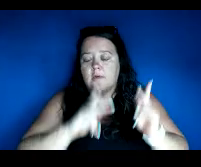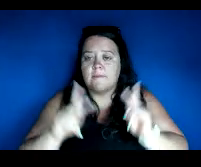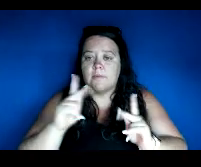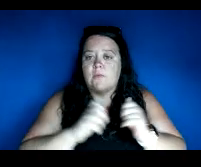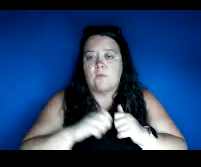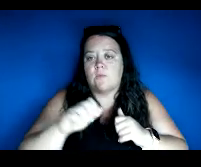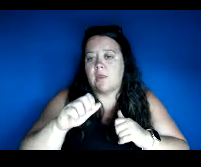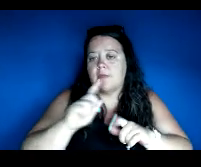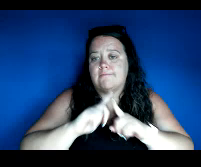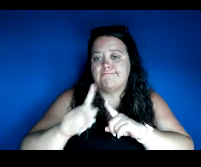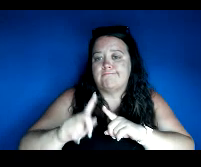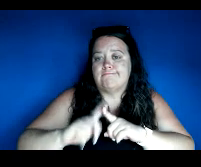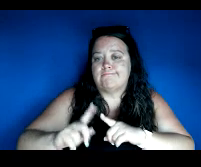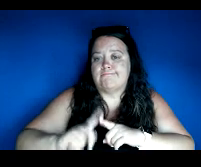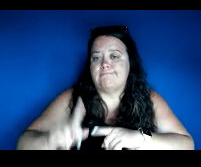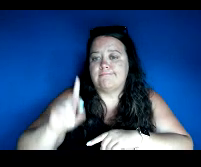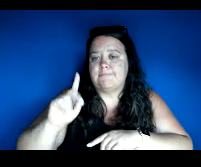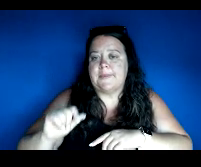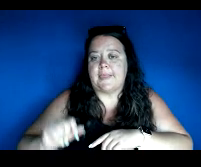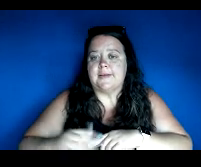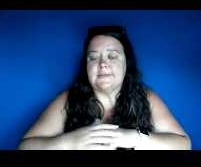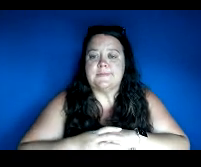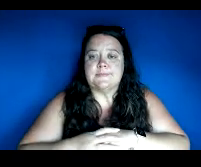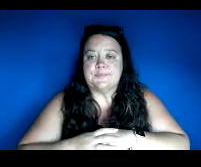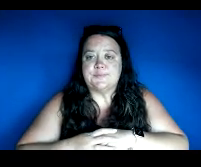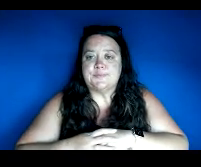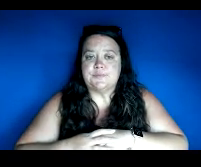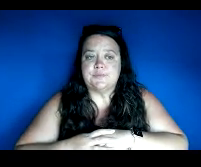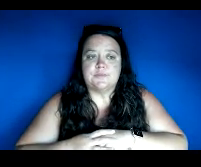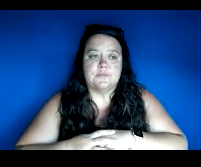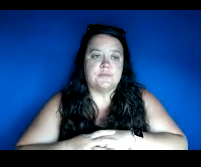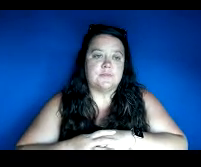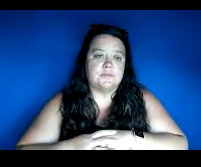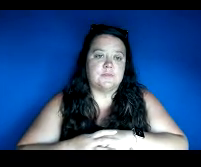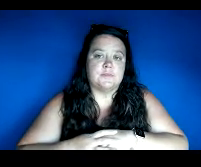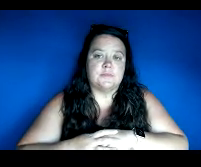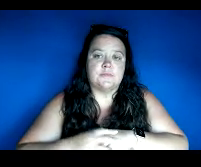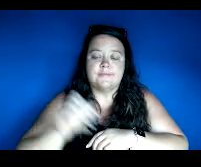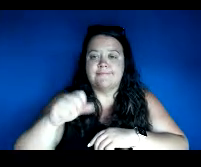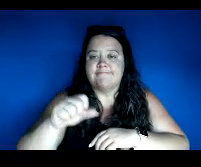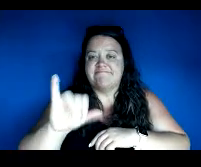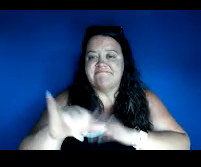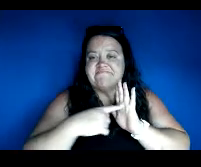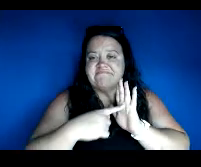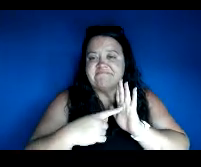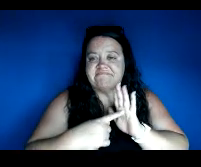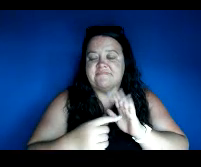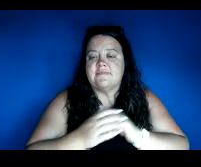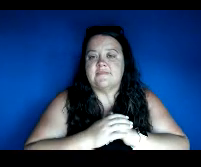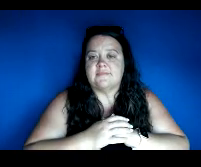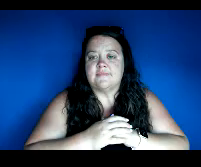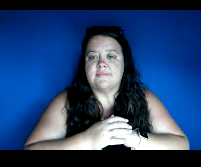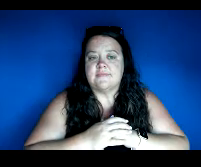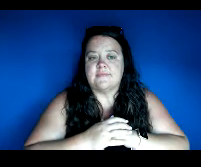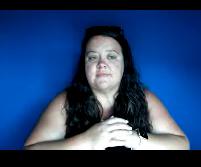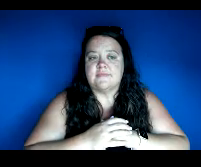with various disabilities. So, yeah, so those are some examples. Just knowing that we have a relatively limited time,